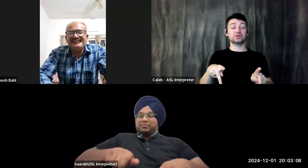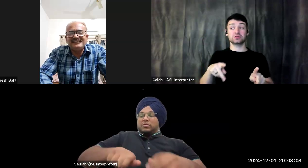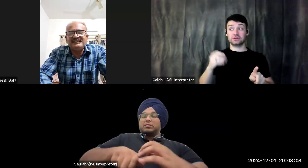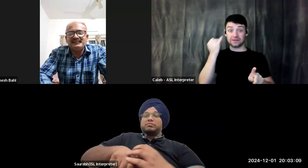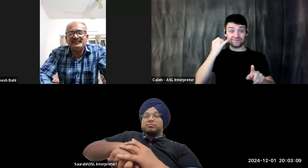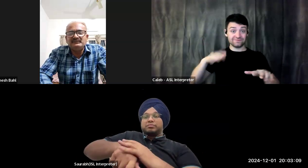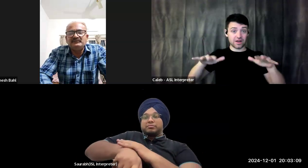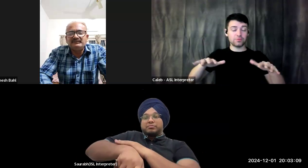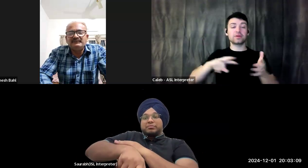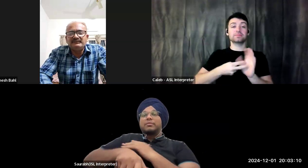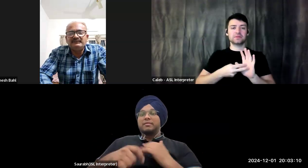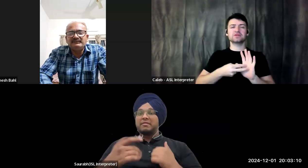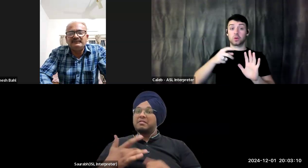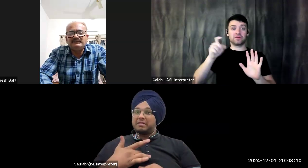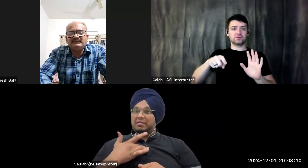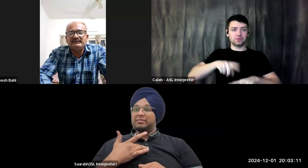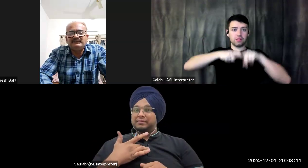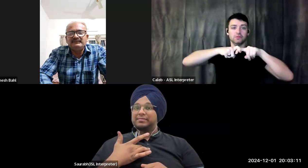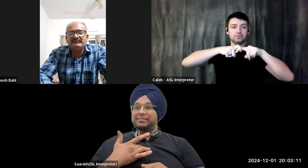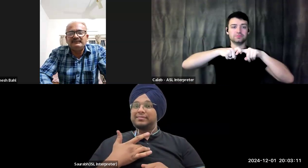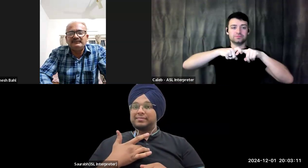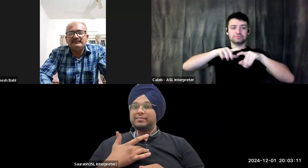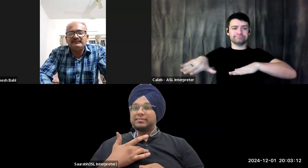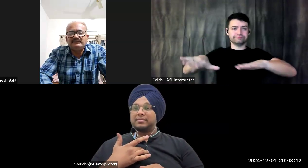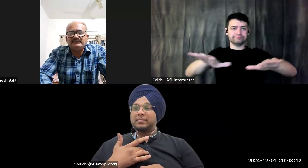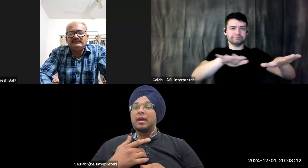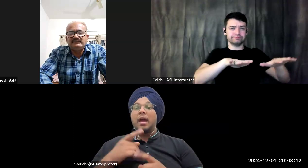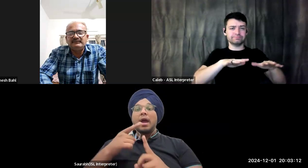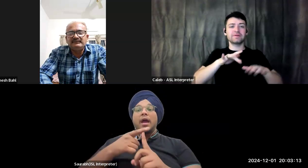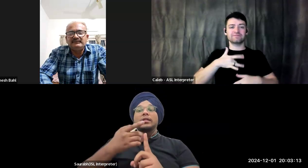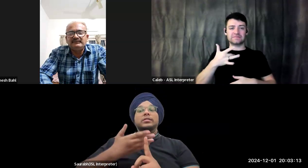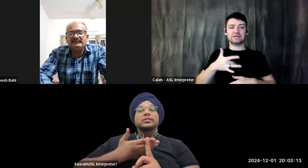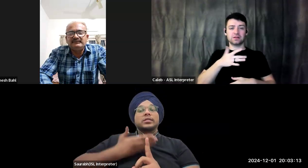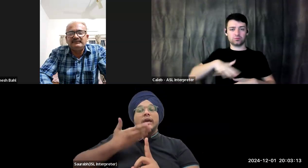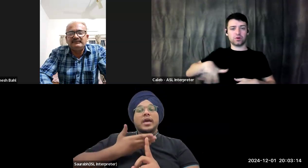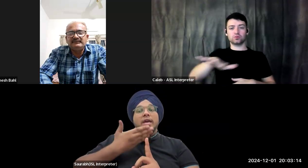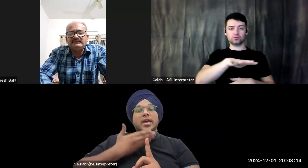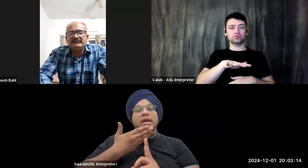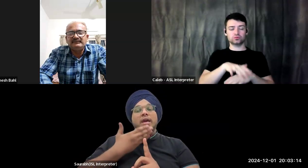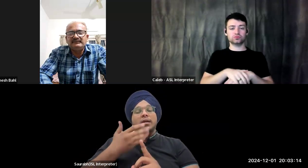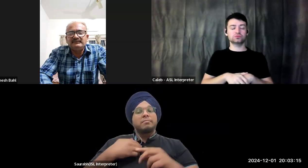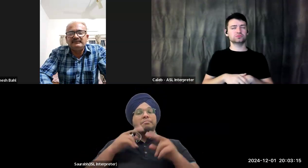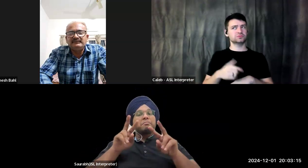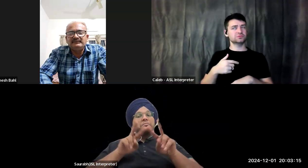Yeah. feel around you and i believe part of the training i i read that there are many techniques